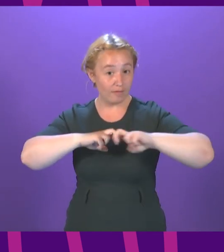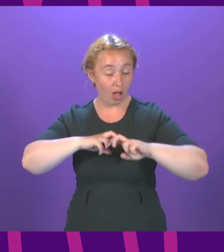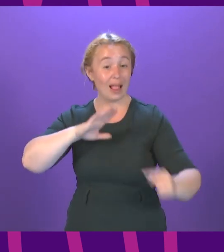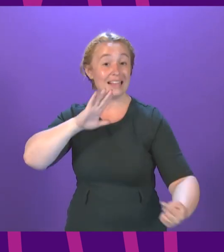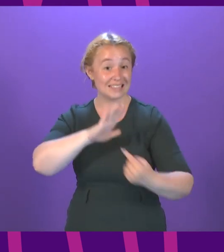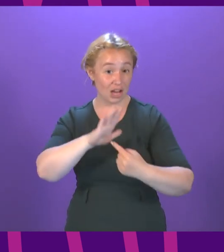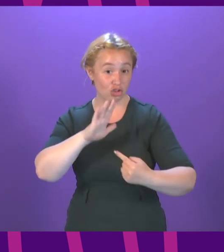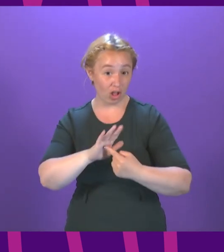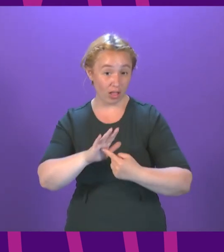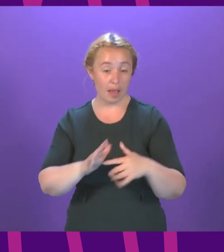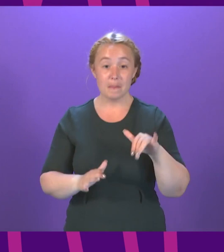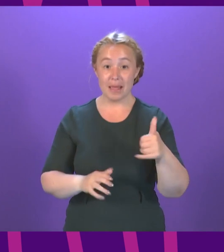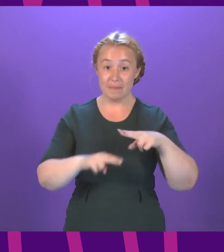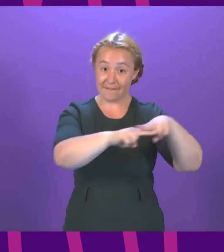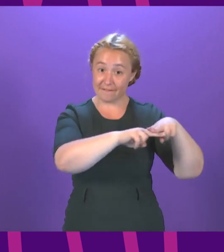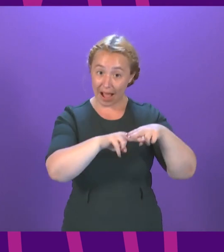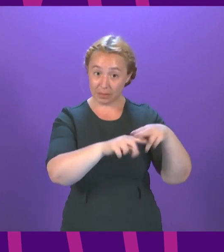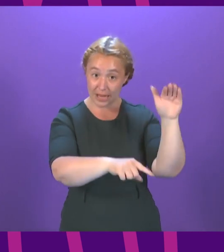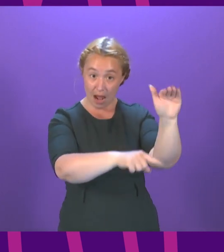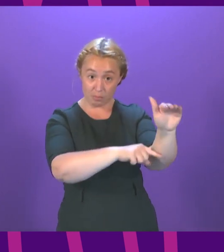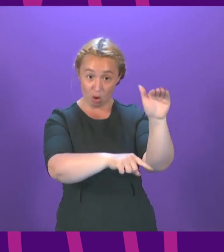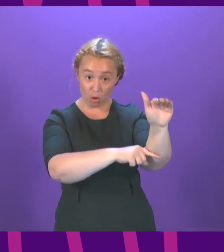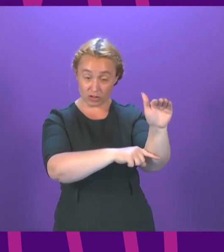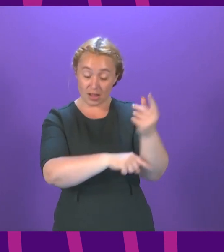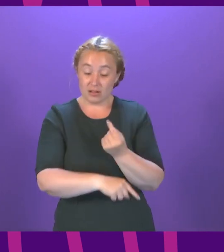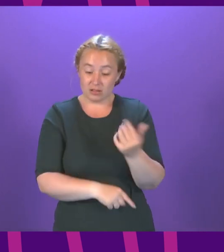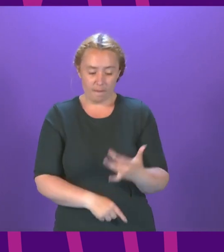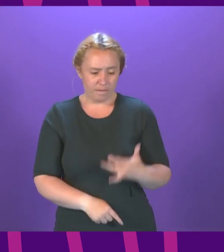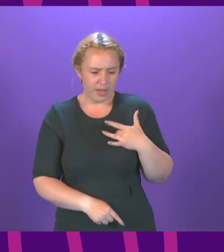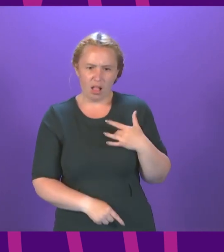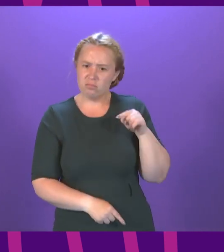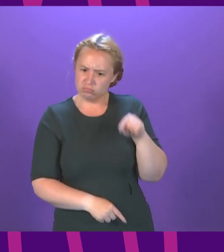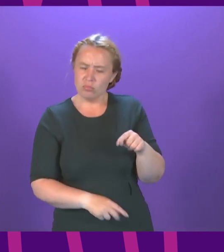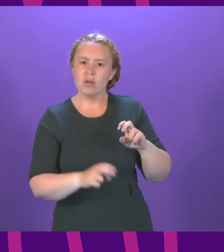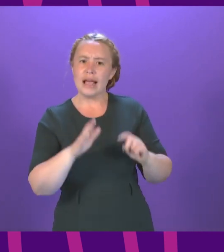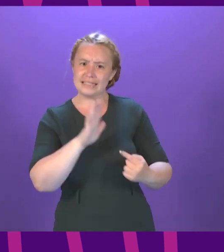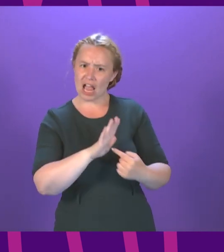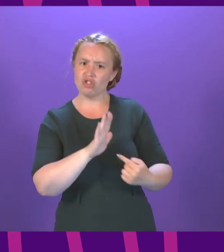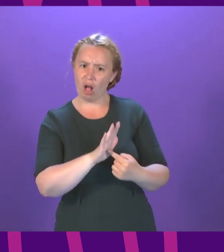in some circumstances, see contact with them as essential travel. We need systems in place that